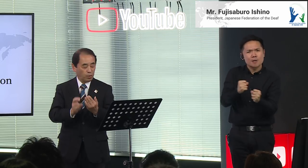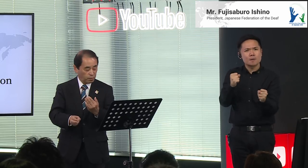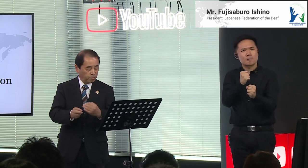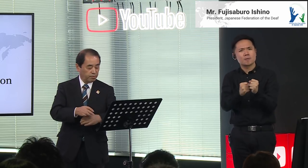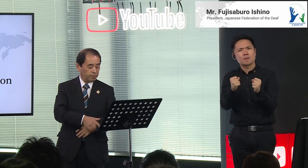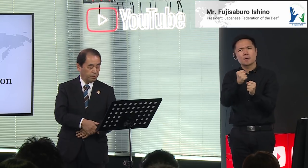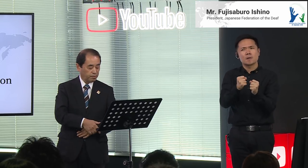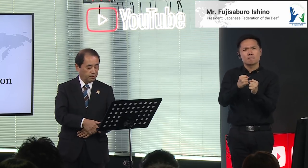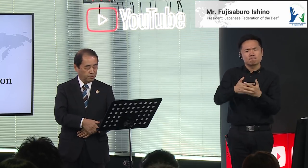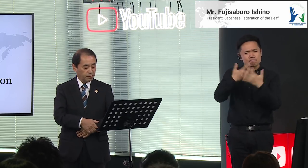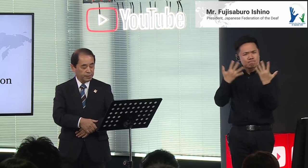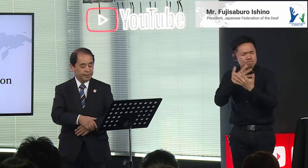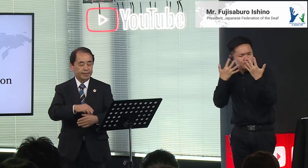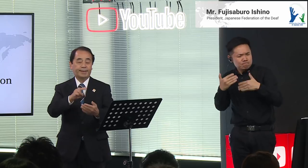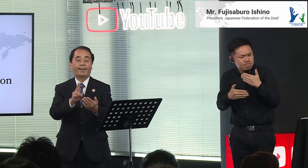As sign language is yet to be fully